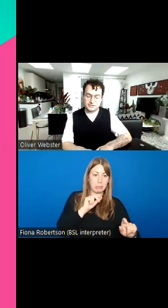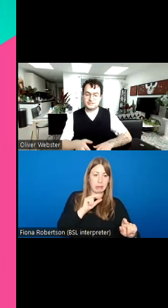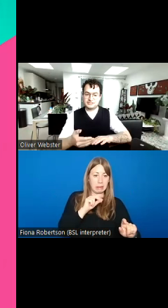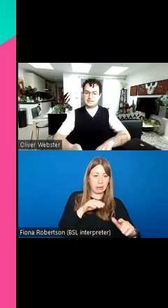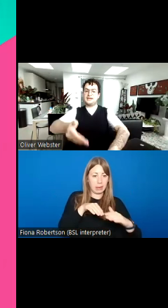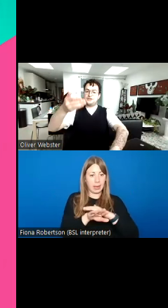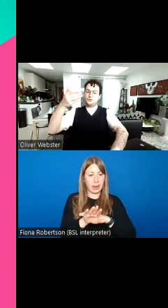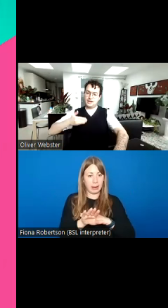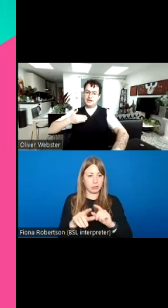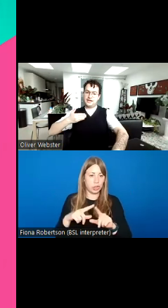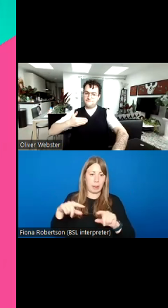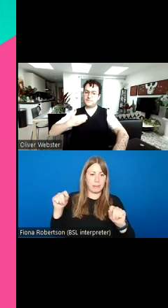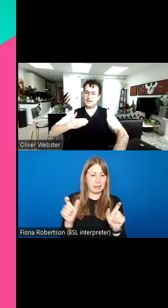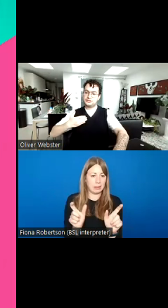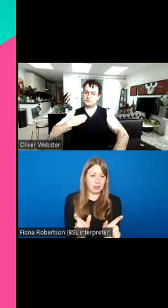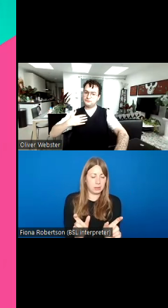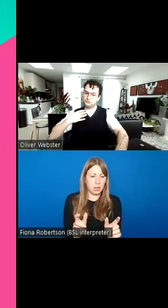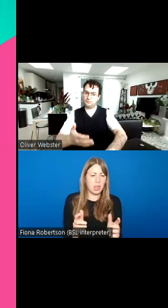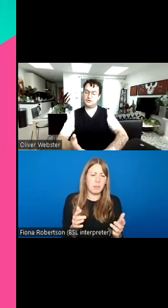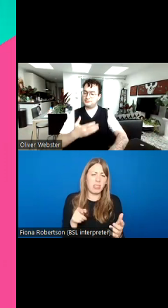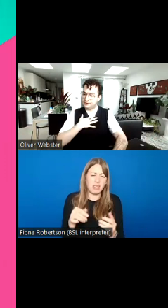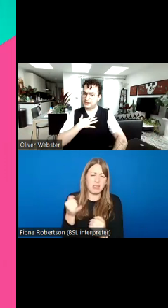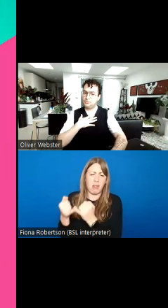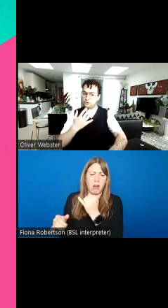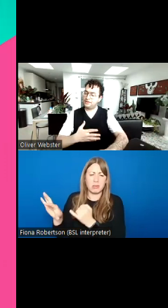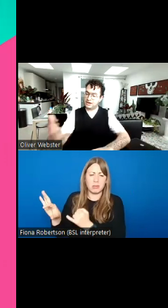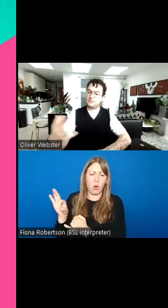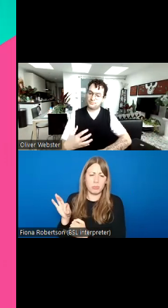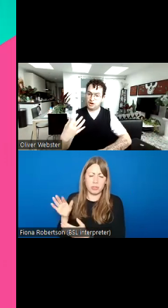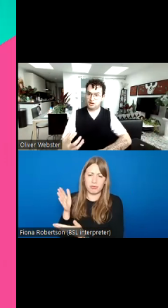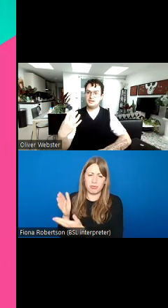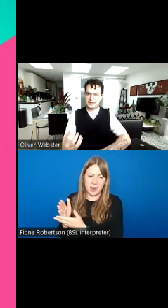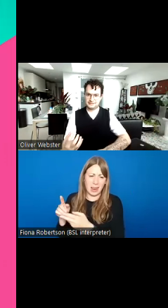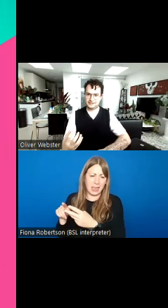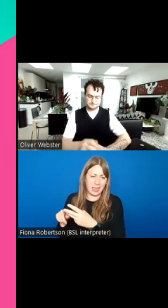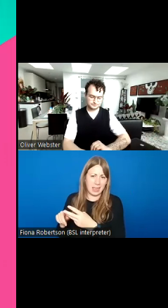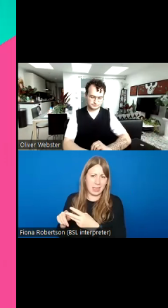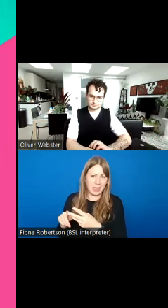because it is taking away information from deaf people that the hearing people are getting.